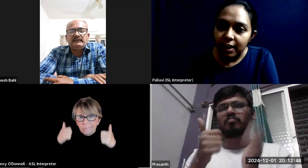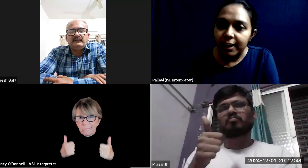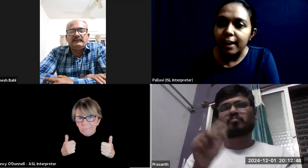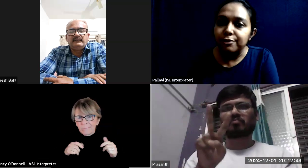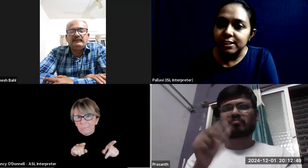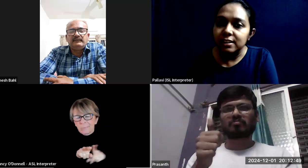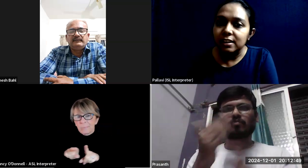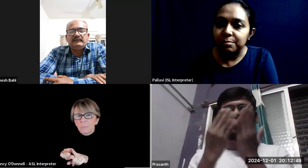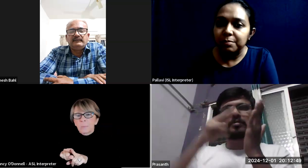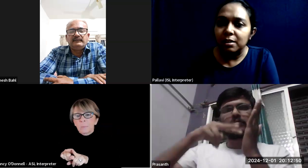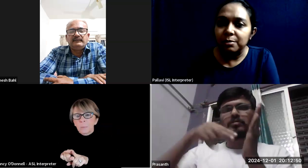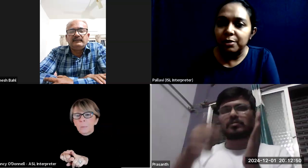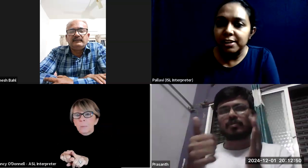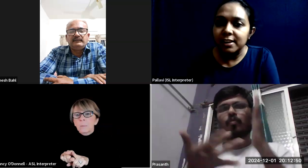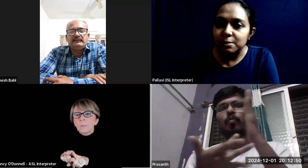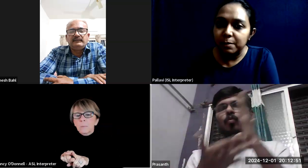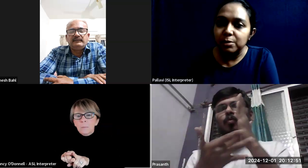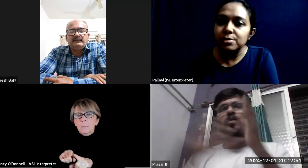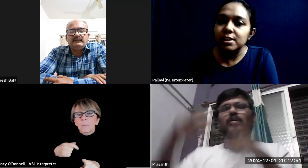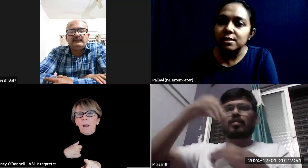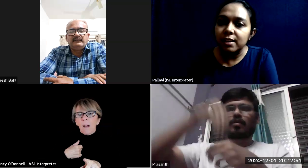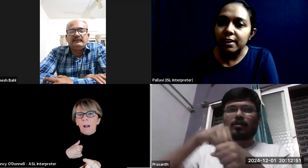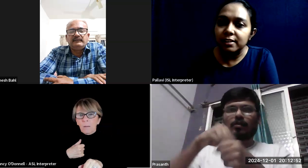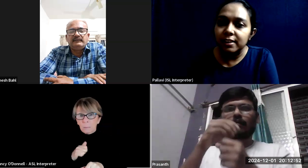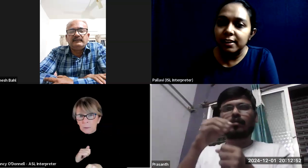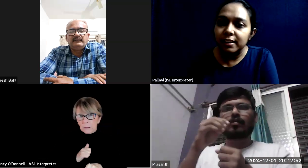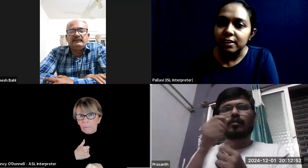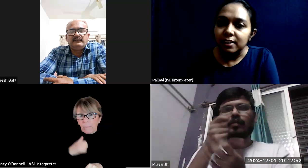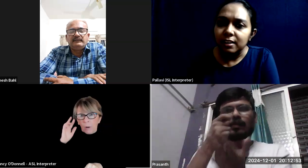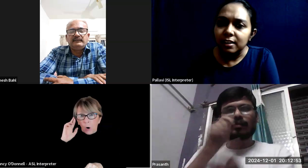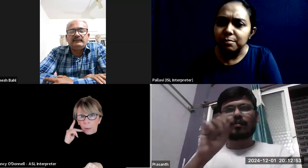I have retinitis pigmentosal and like